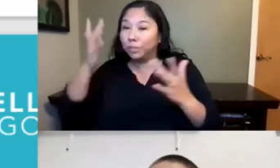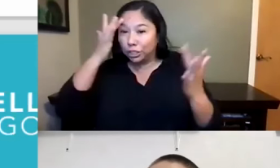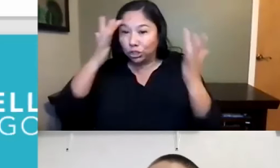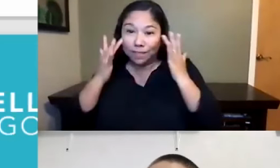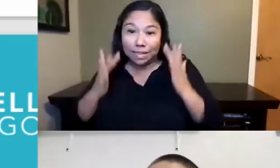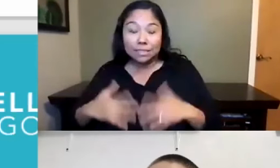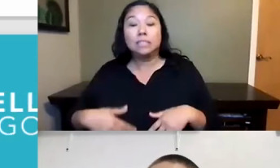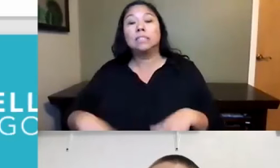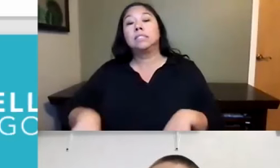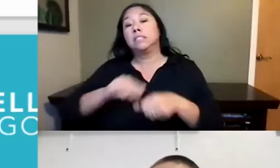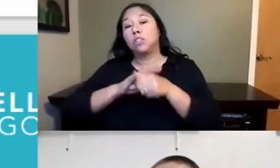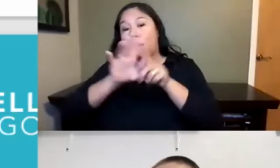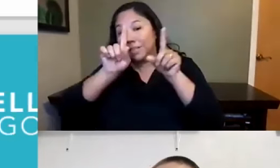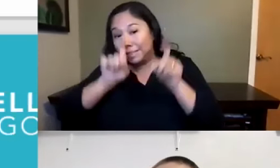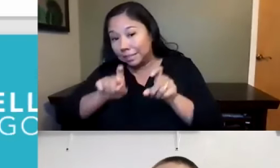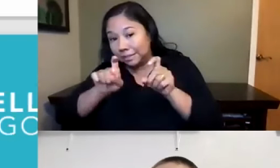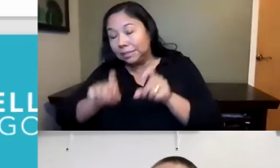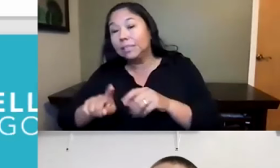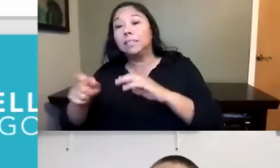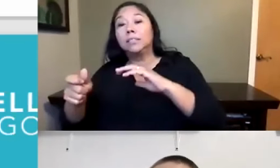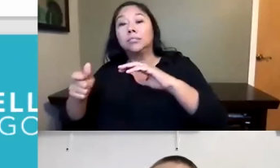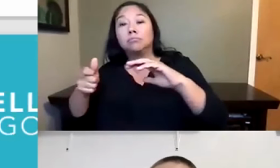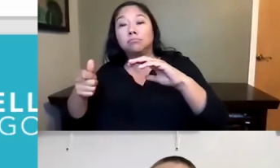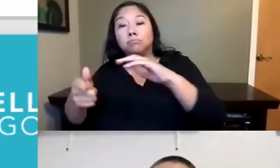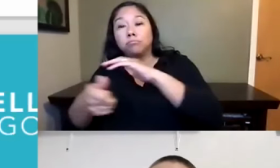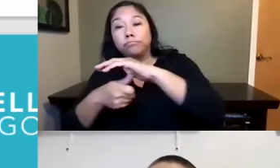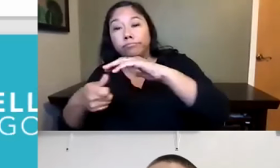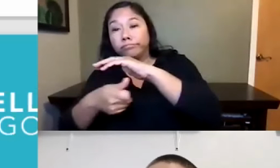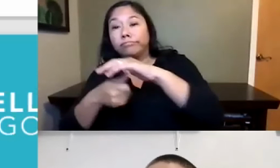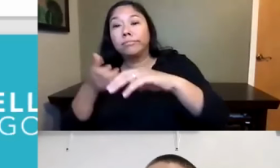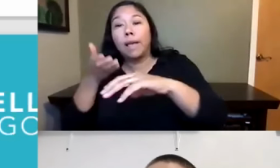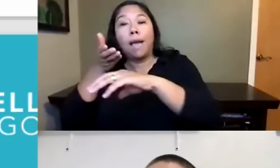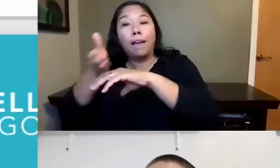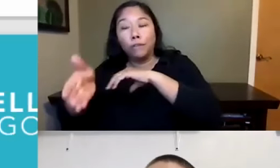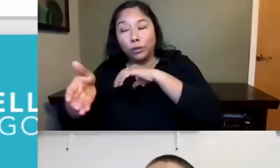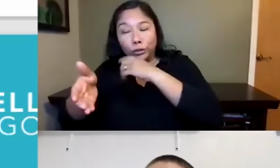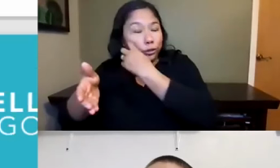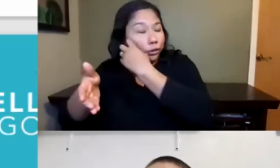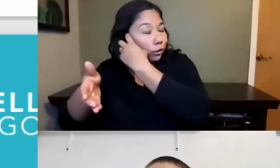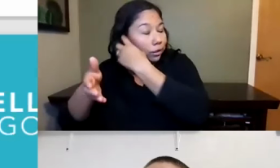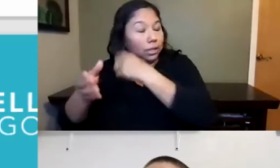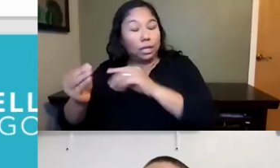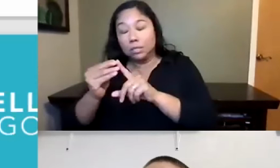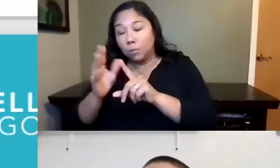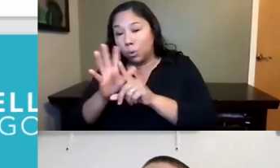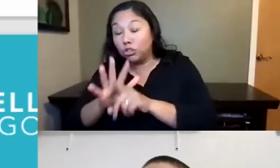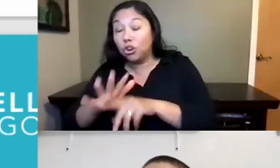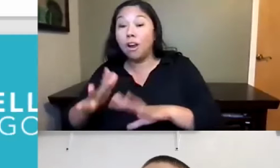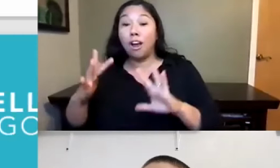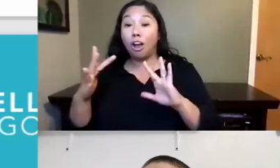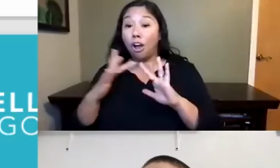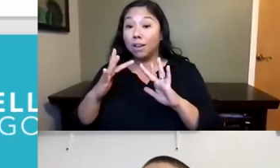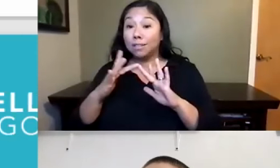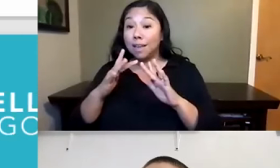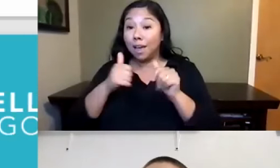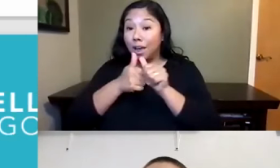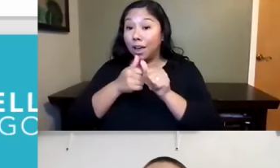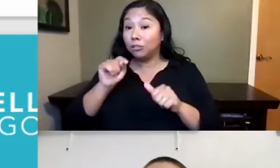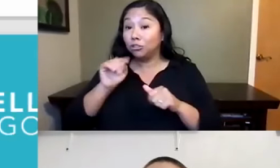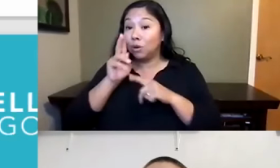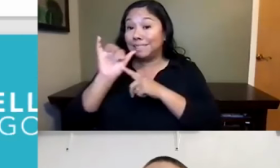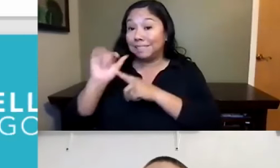quarantining after exposure, ventilation, contact tracing: that’s the infrastructure of support